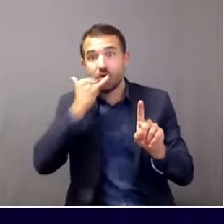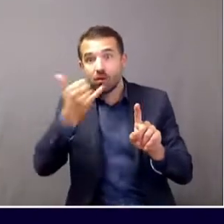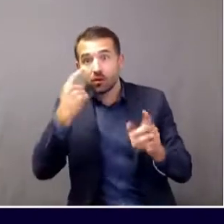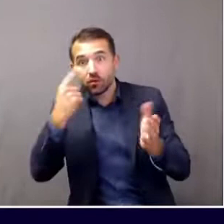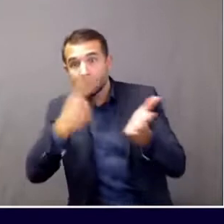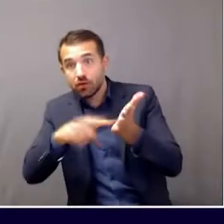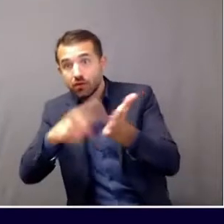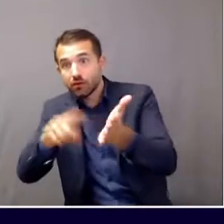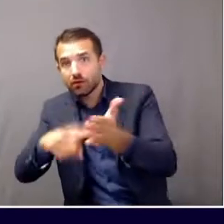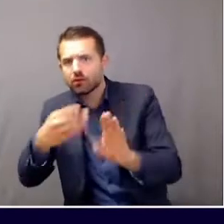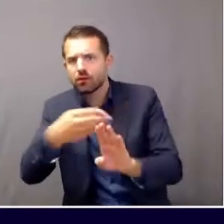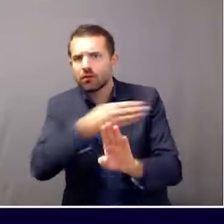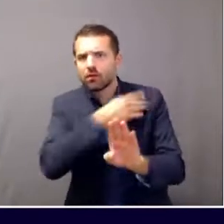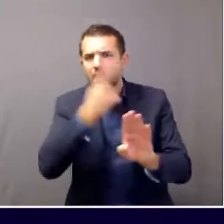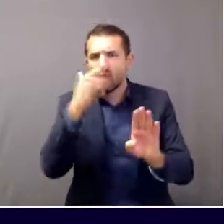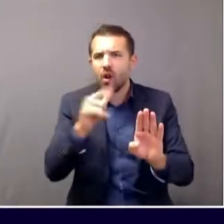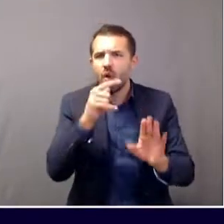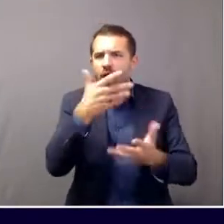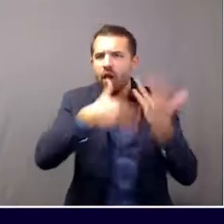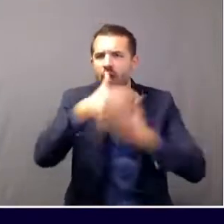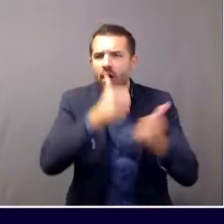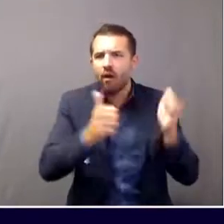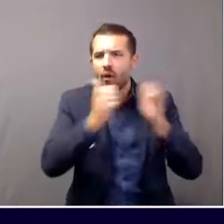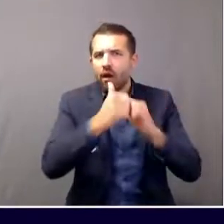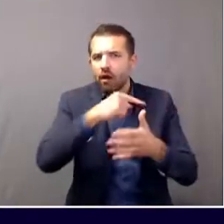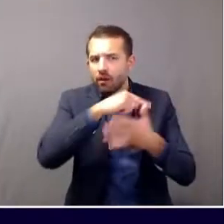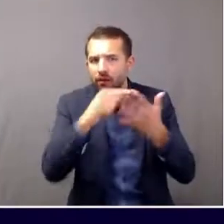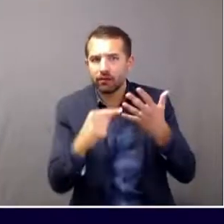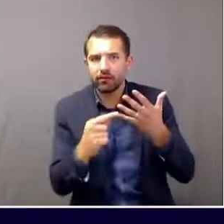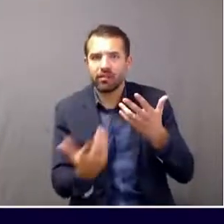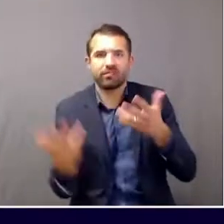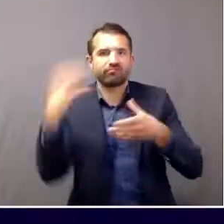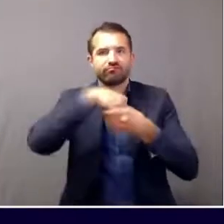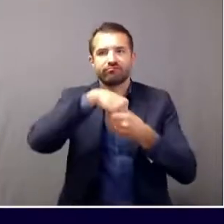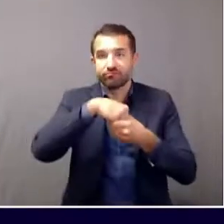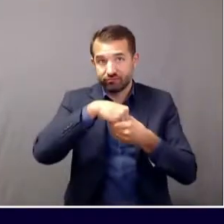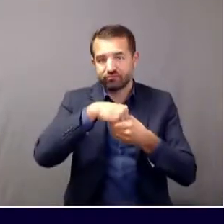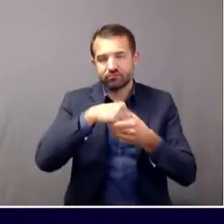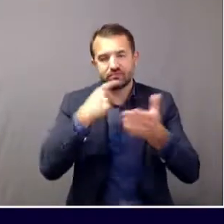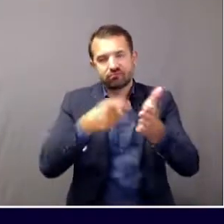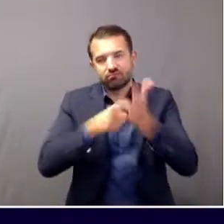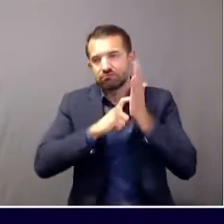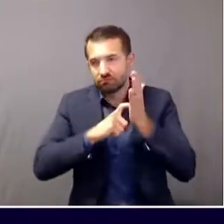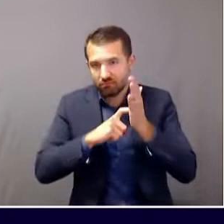but the favorable positivity